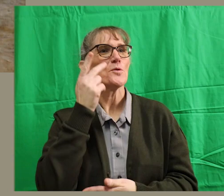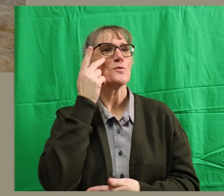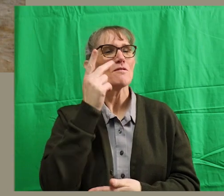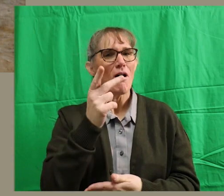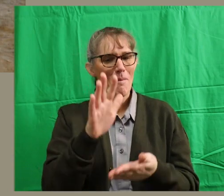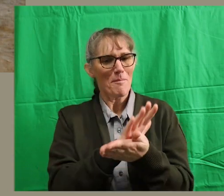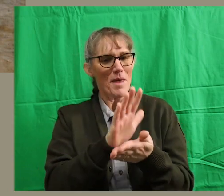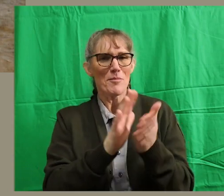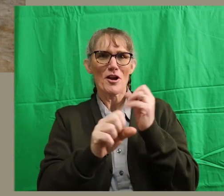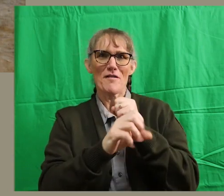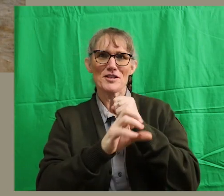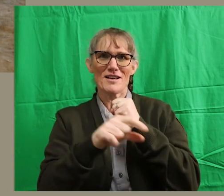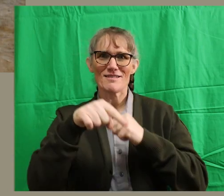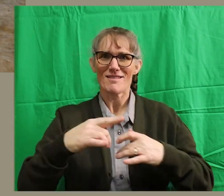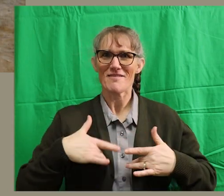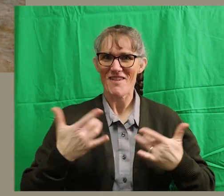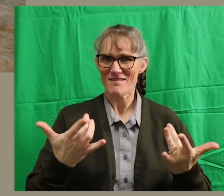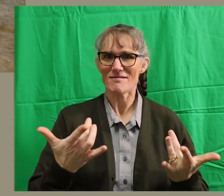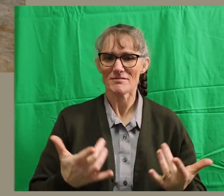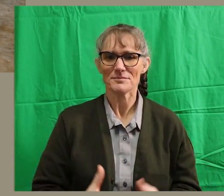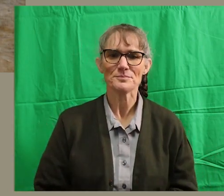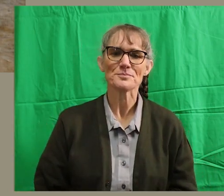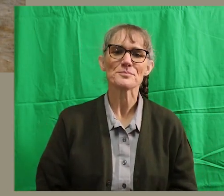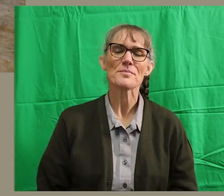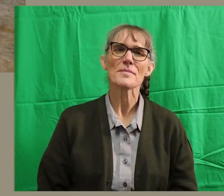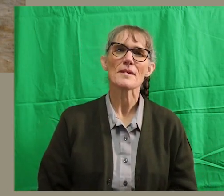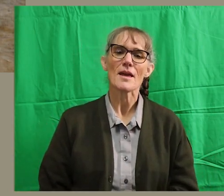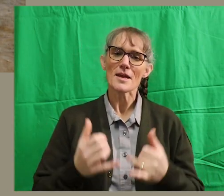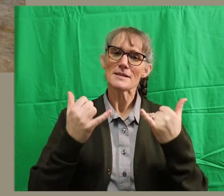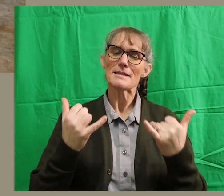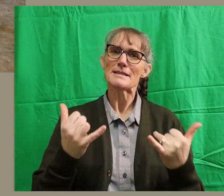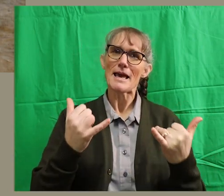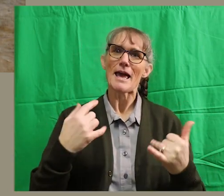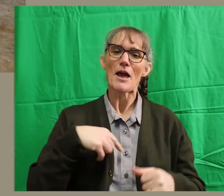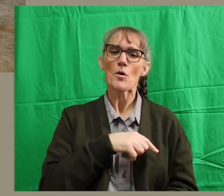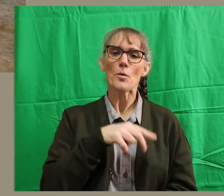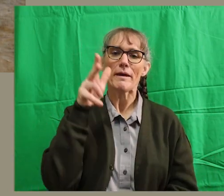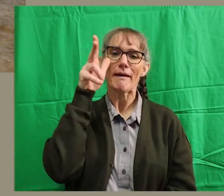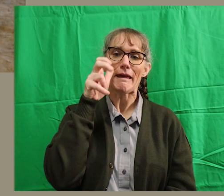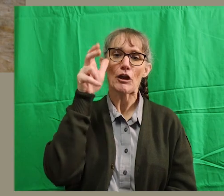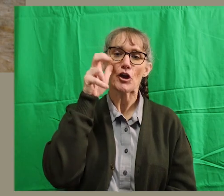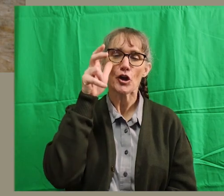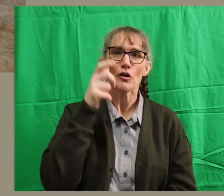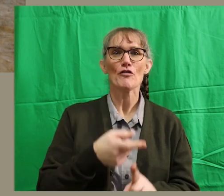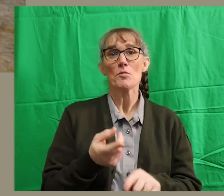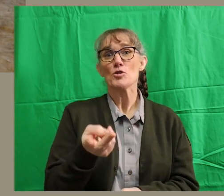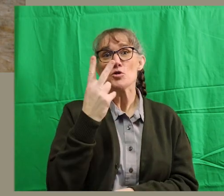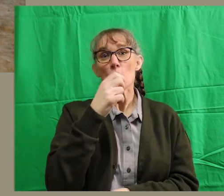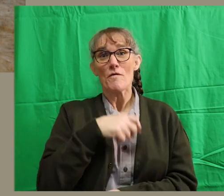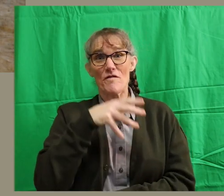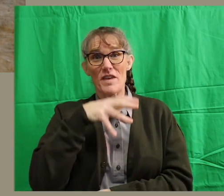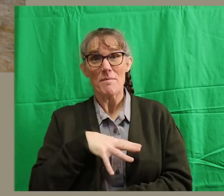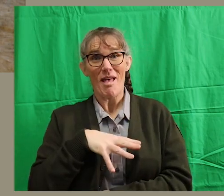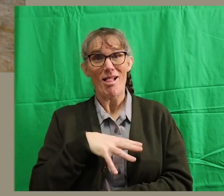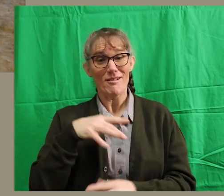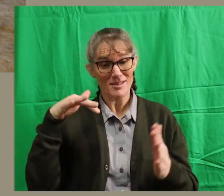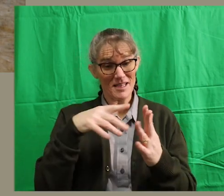the picture promoting this event. Today, we are going to hear from two female paleontologists.